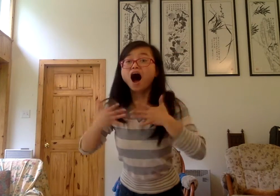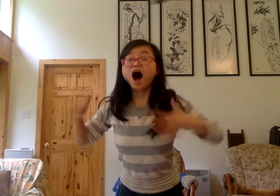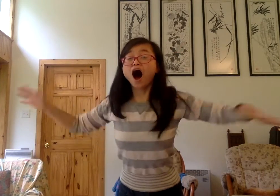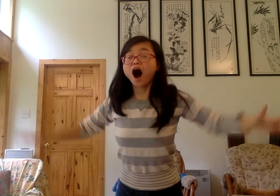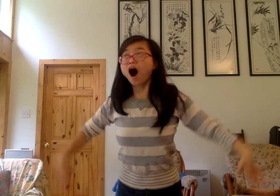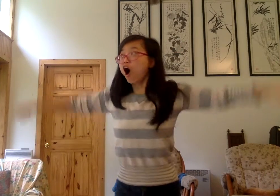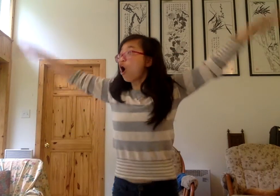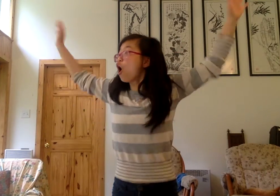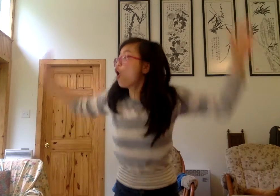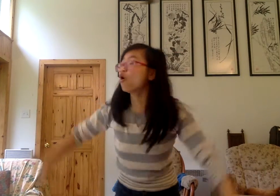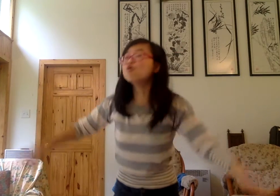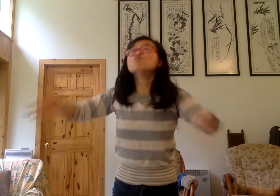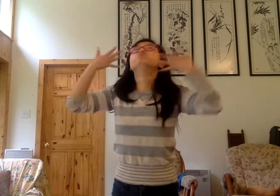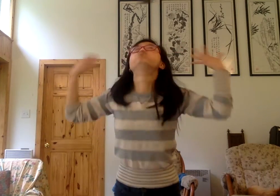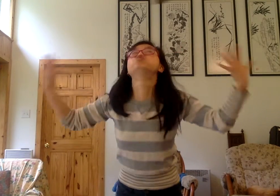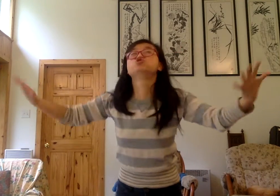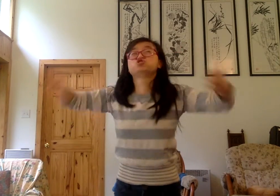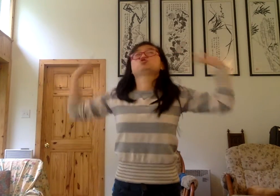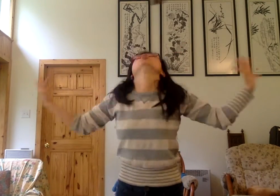scream and fly with the air fresh of the wind